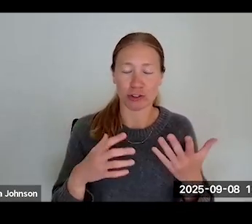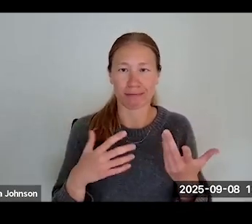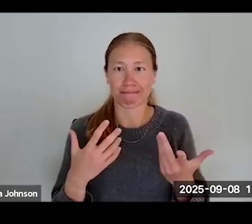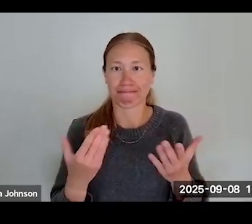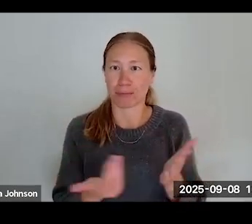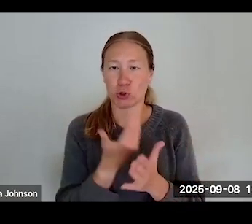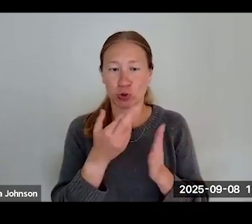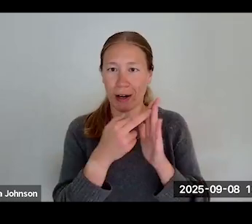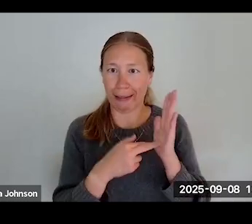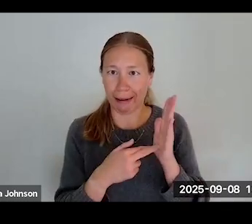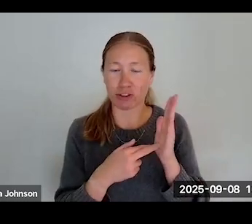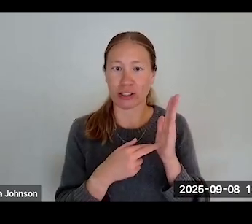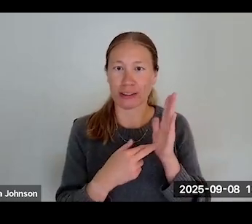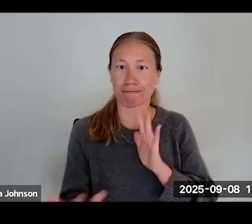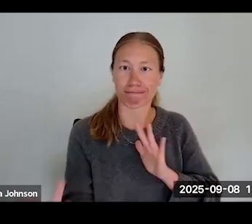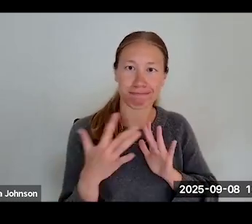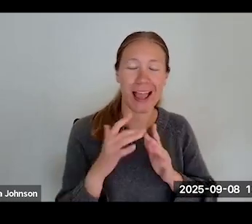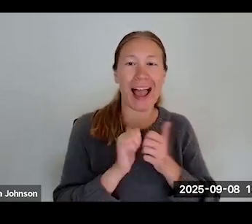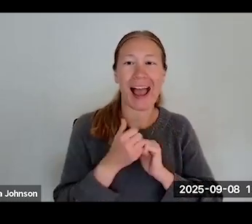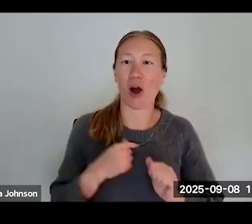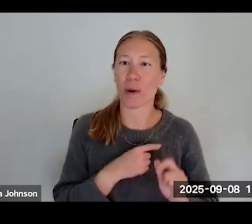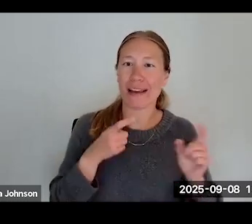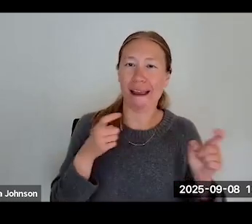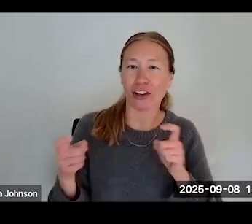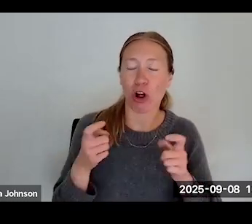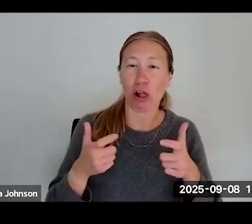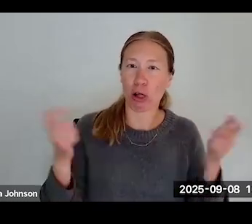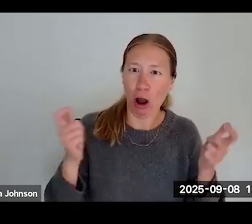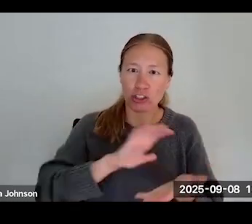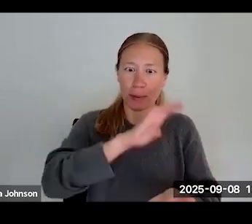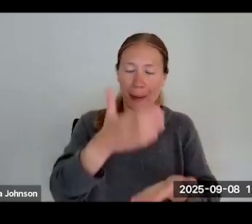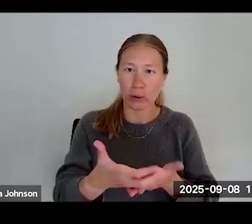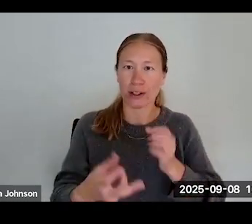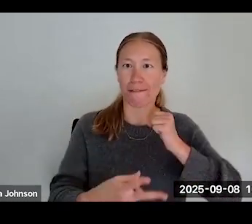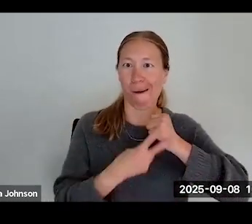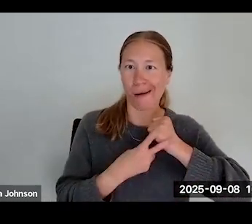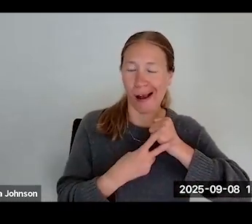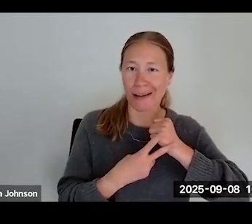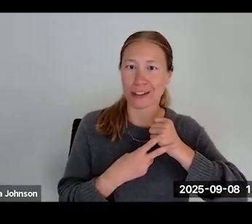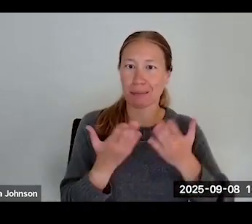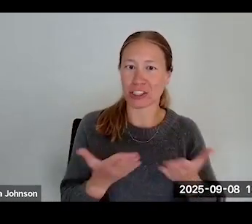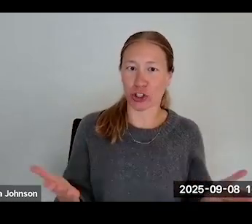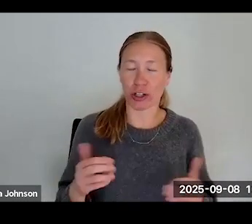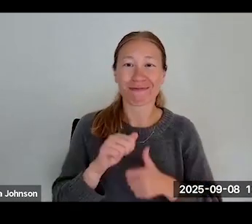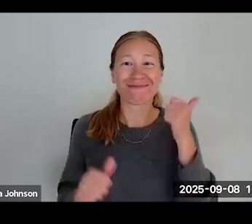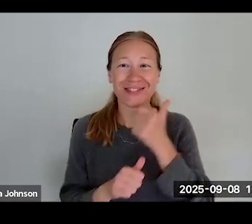is how we handle large amounts of archived materials. So Subpart H of the Title II regulations